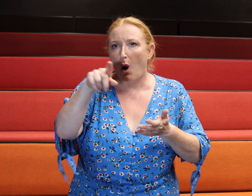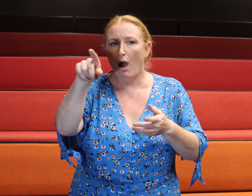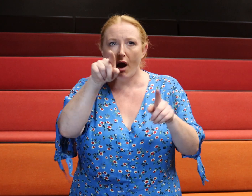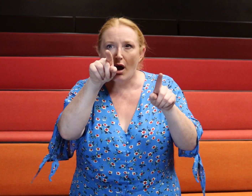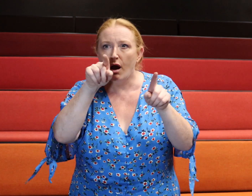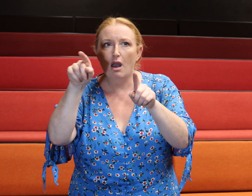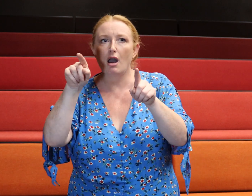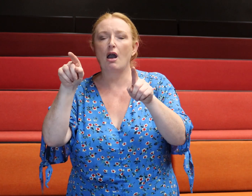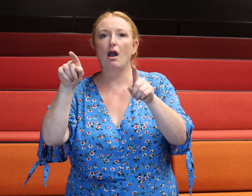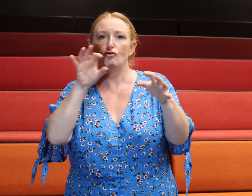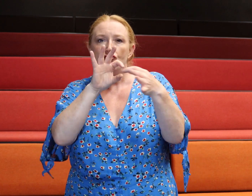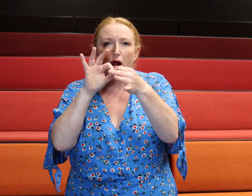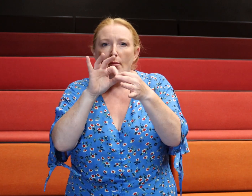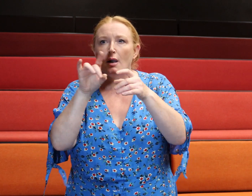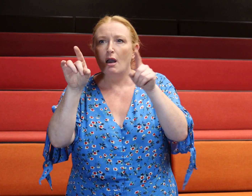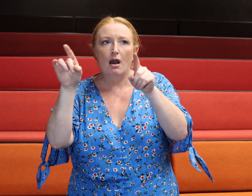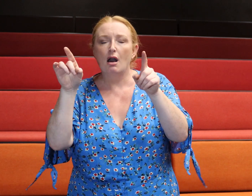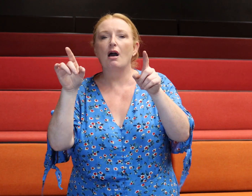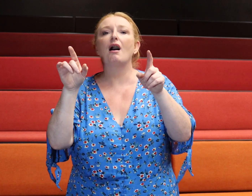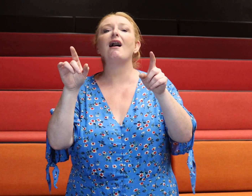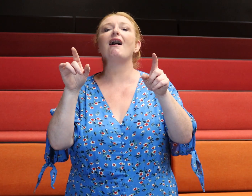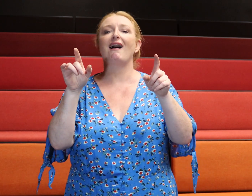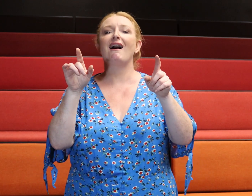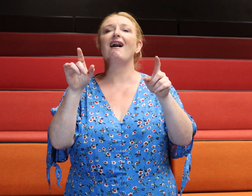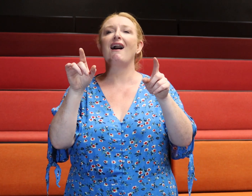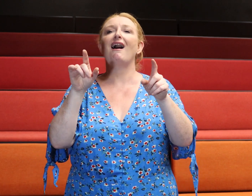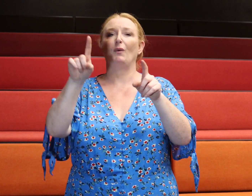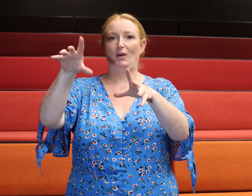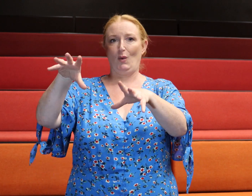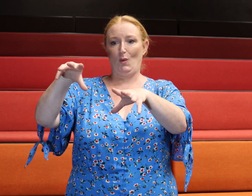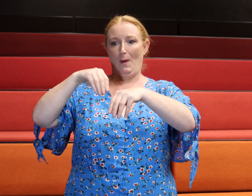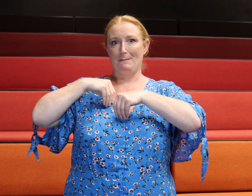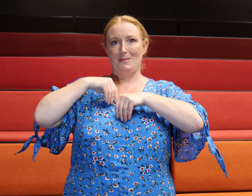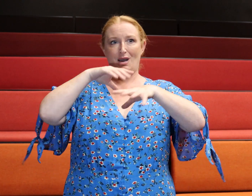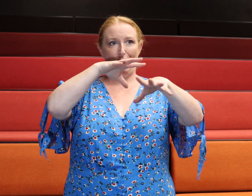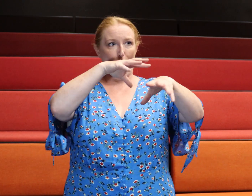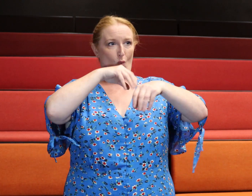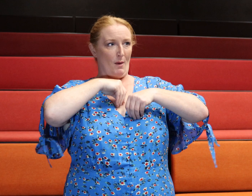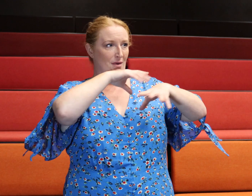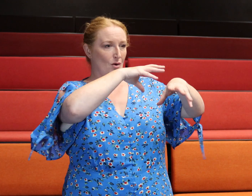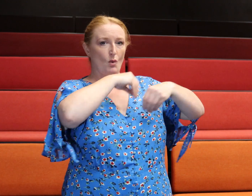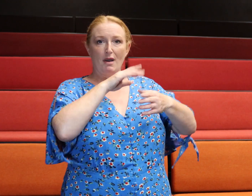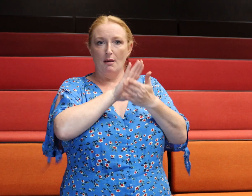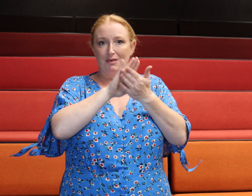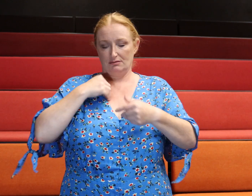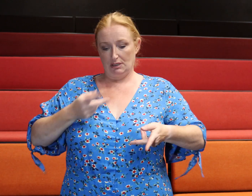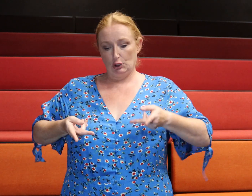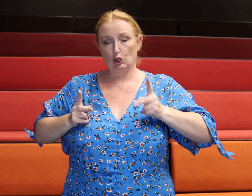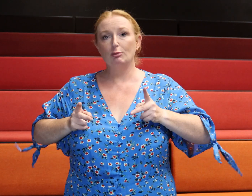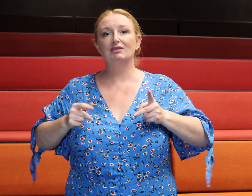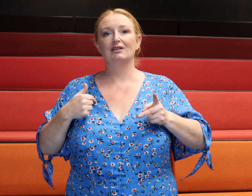and we look at their relationships with each other. And it's very much about when we're interpreting something,